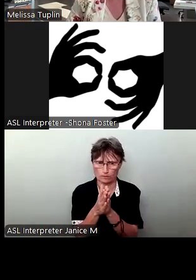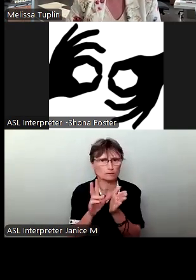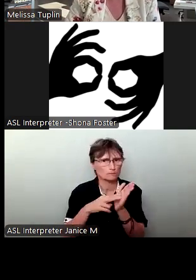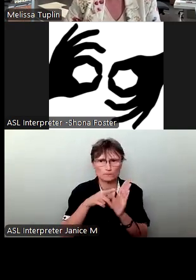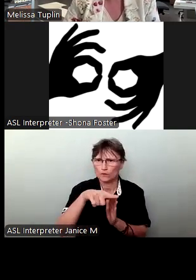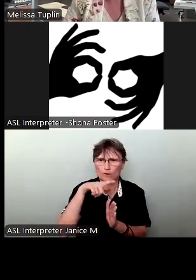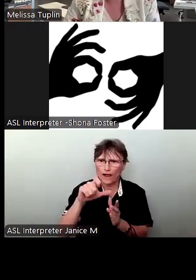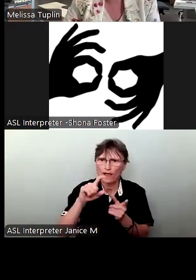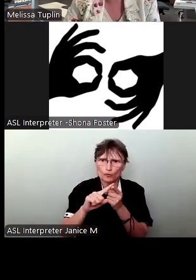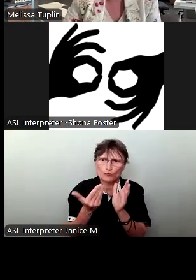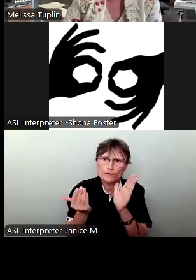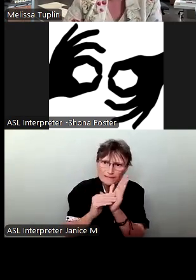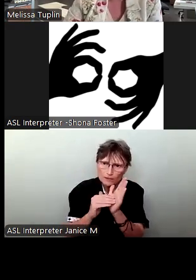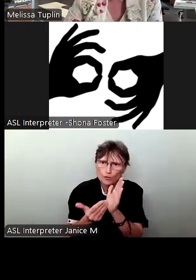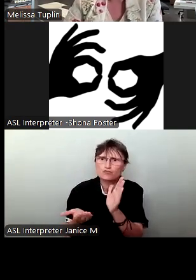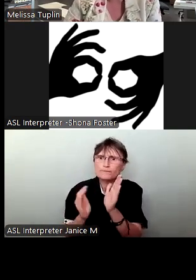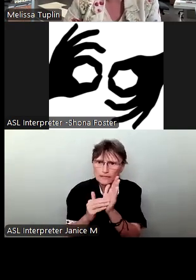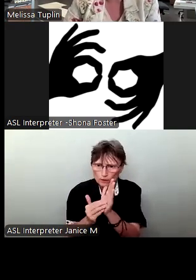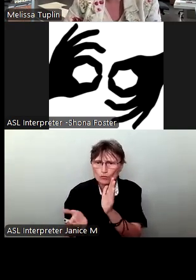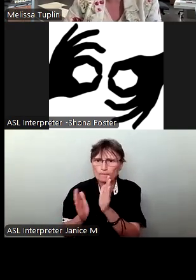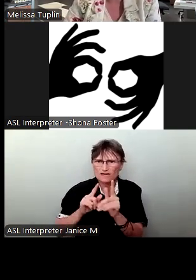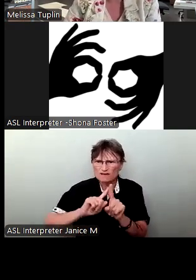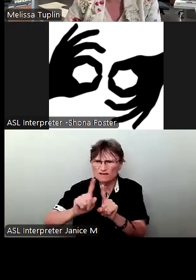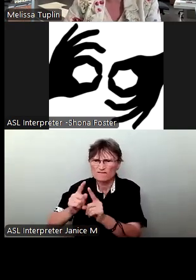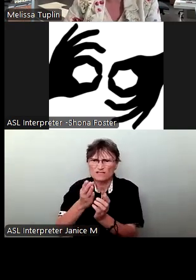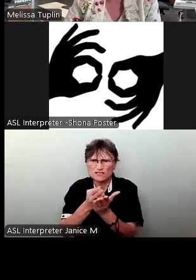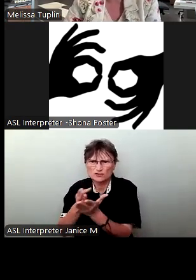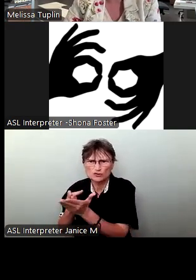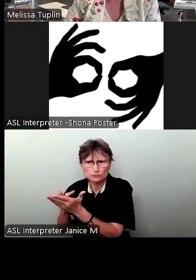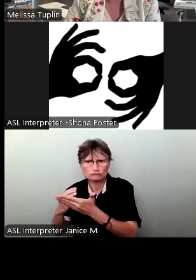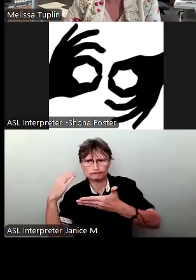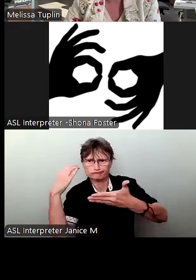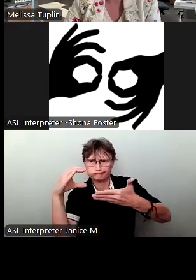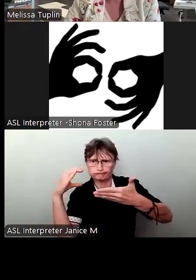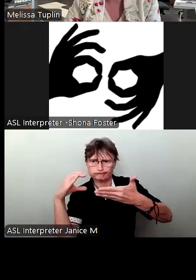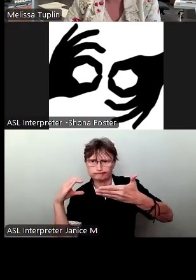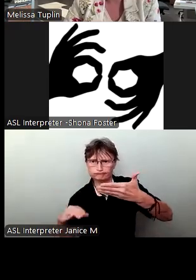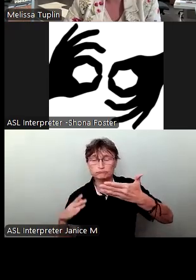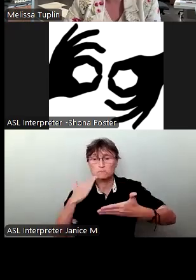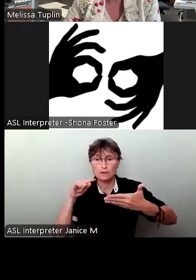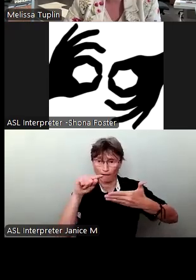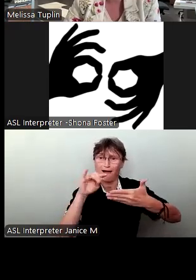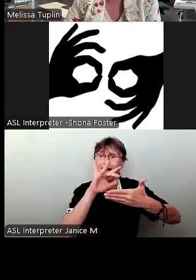in multiple sections if there are aspects of your work that respond to multiple criteria statements.